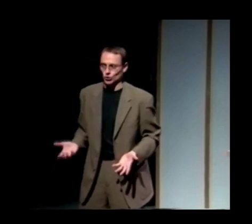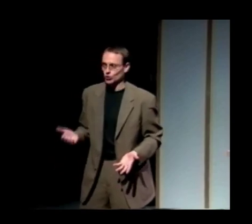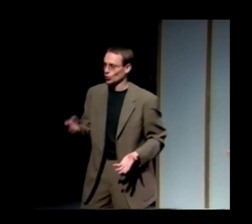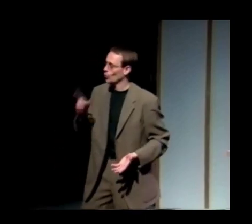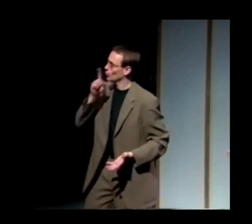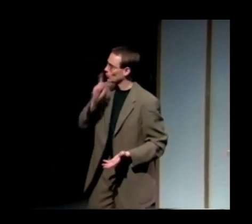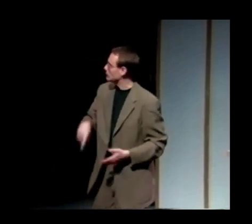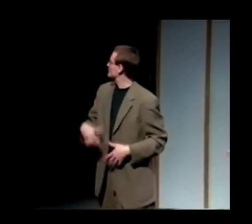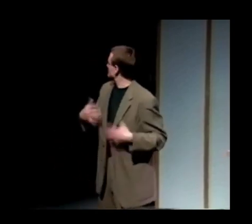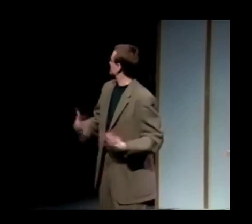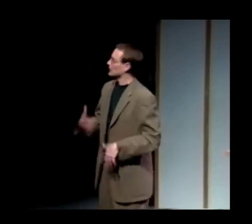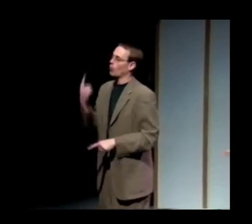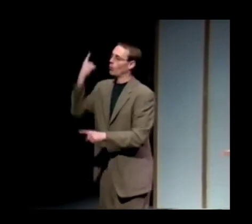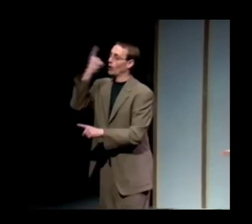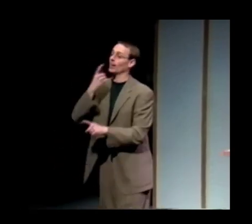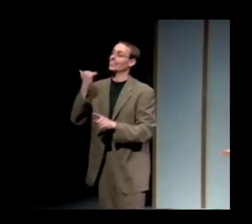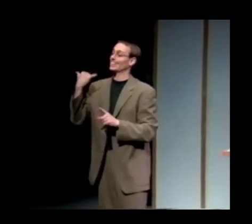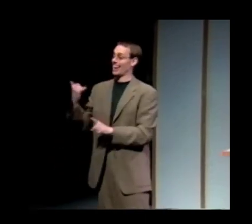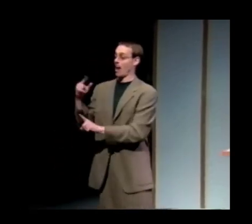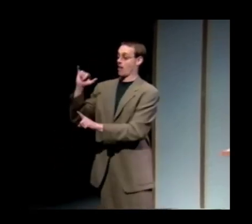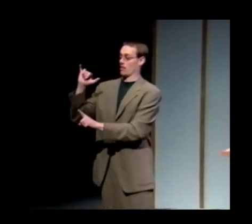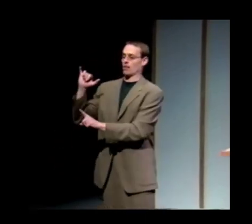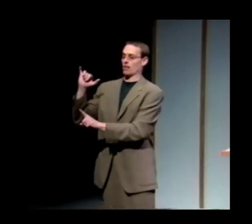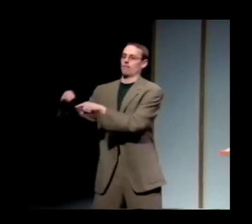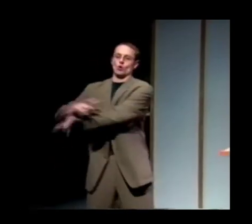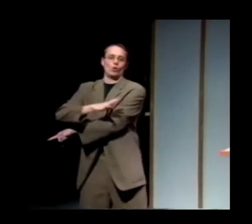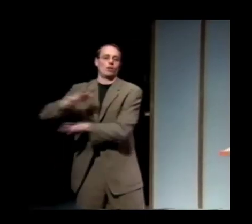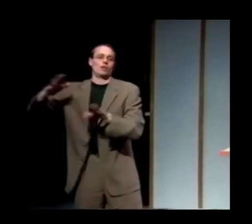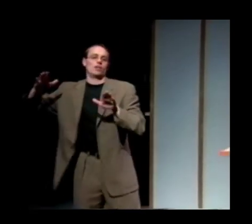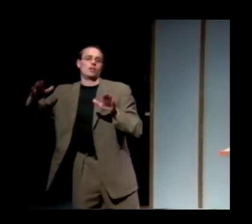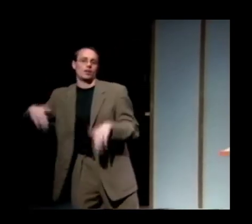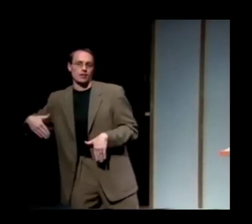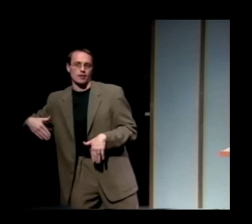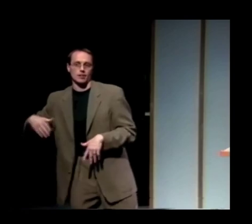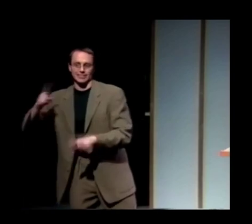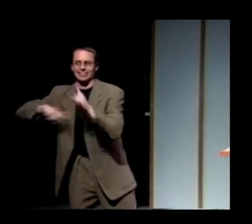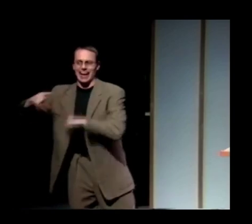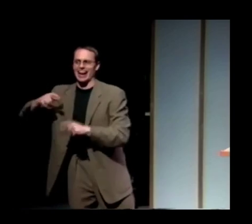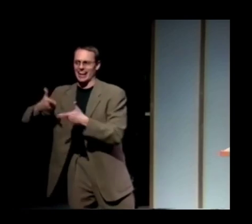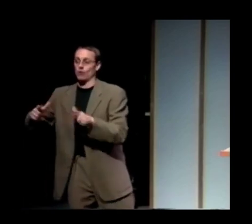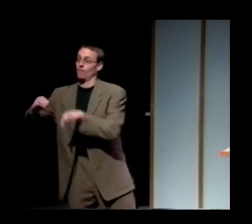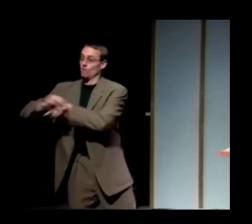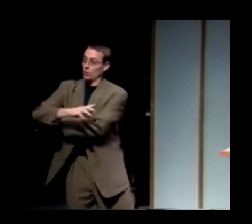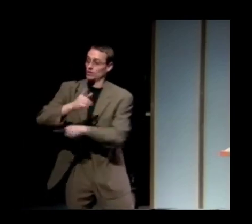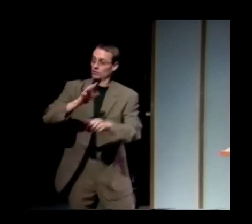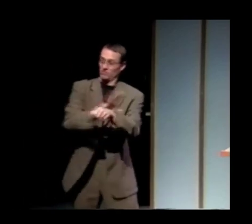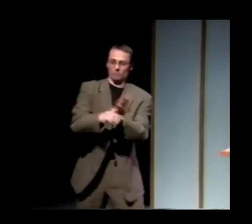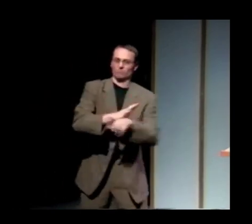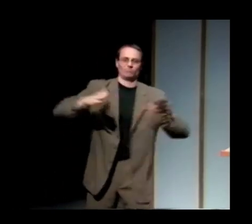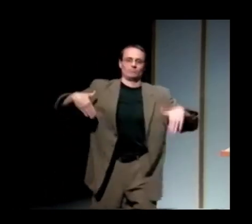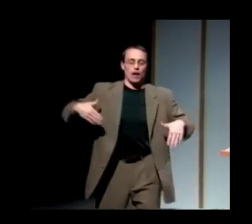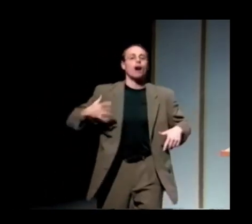BUT THE RECOGNITION OF IT HAS BEEN VERY RECENT.